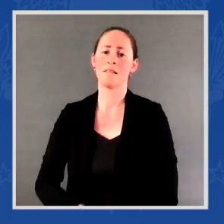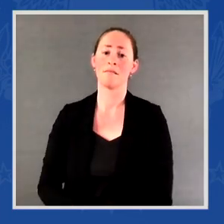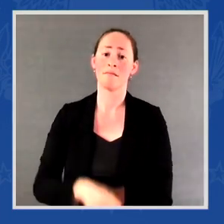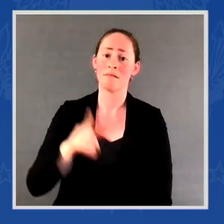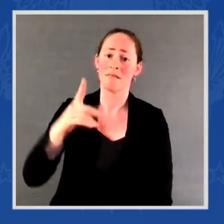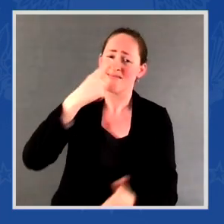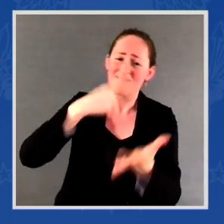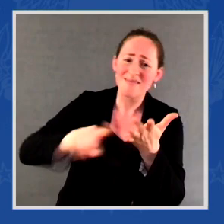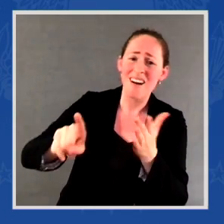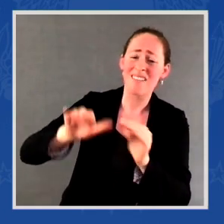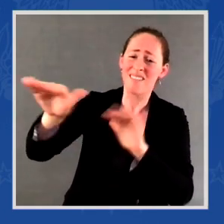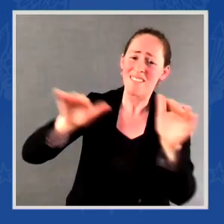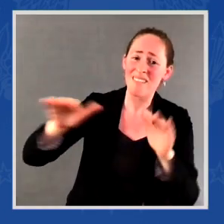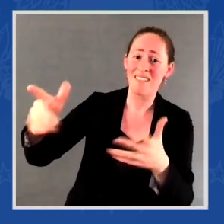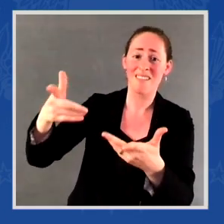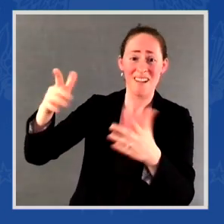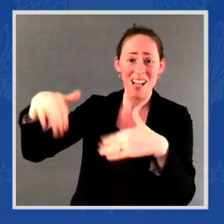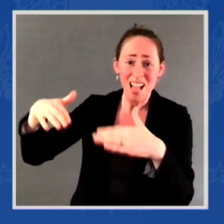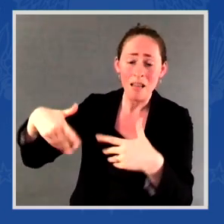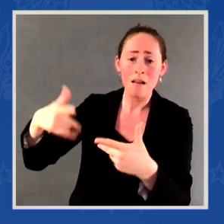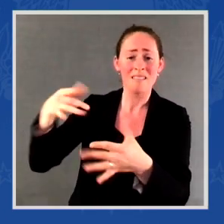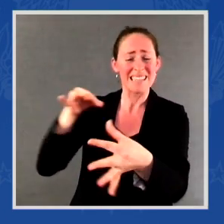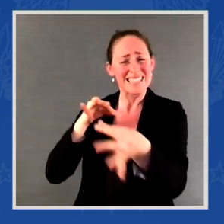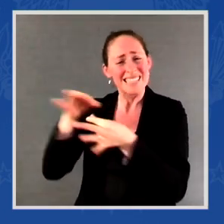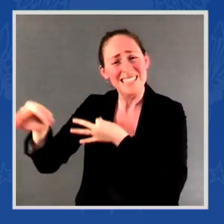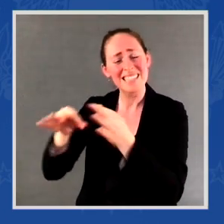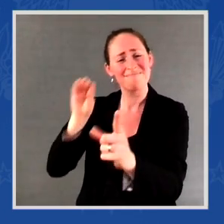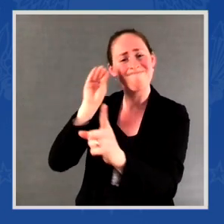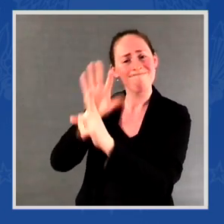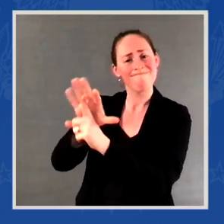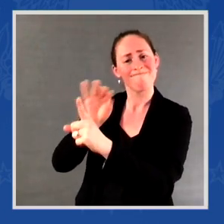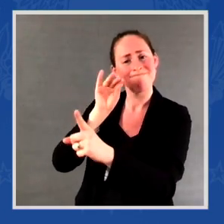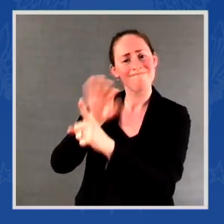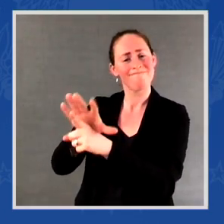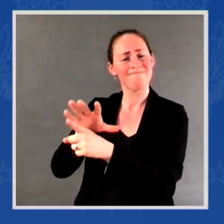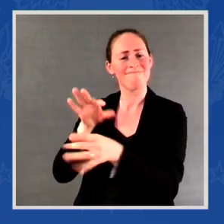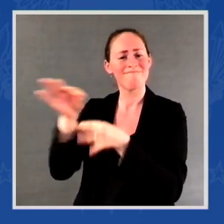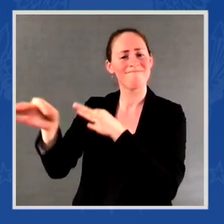Tell them about -- tell them about why it's so important to get their children.